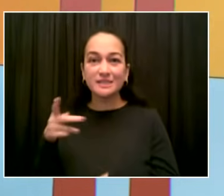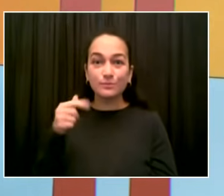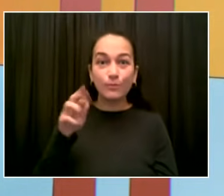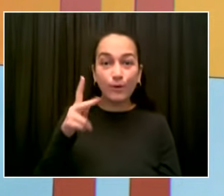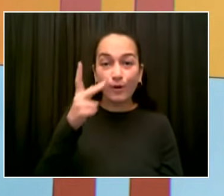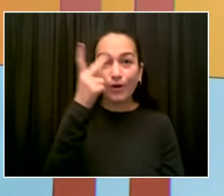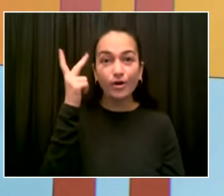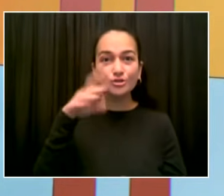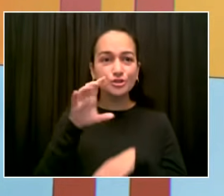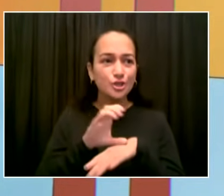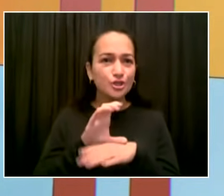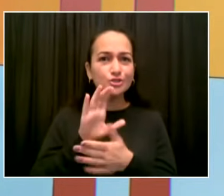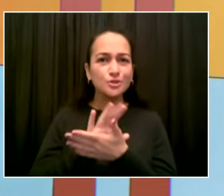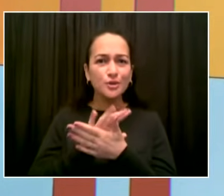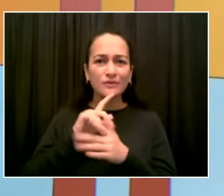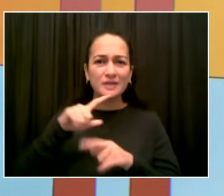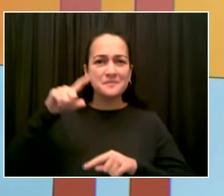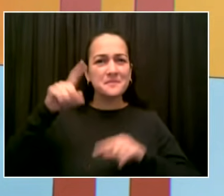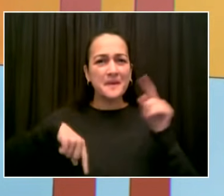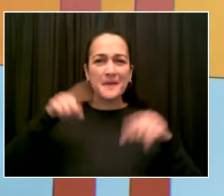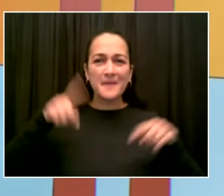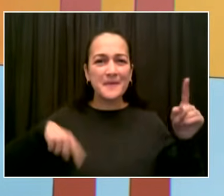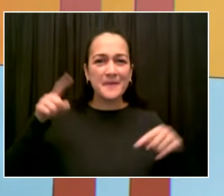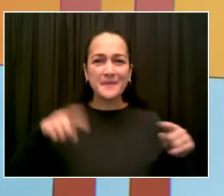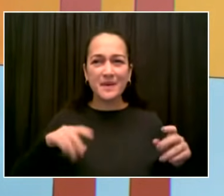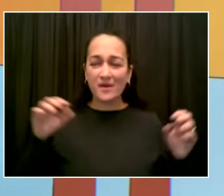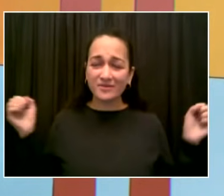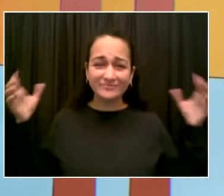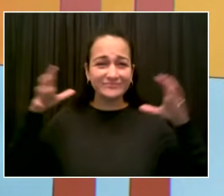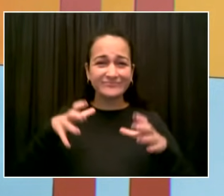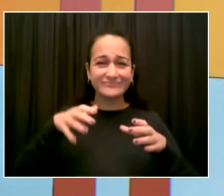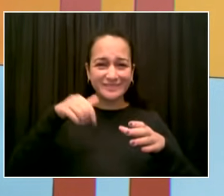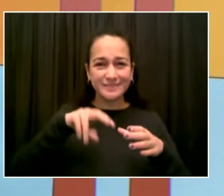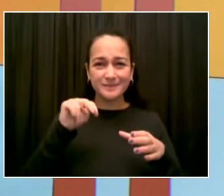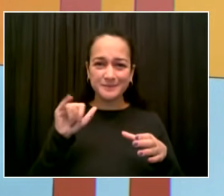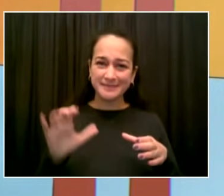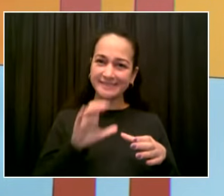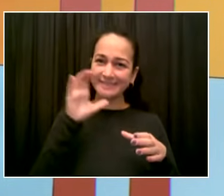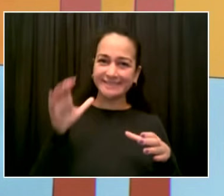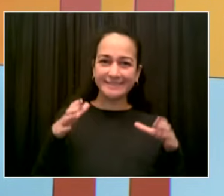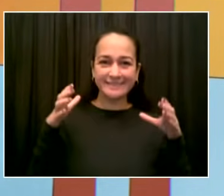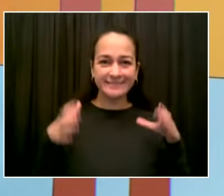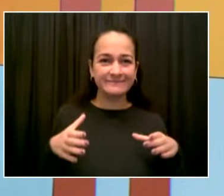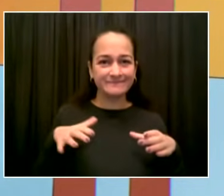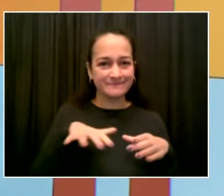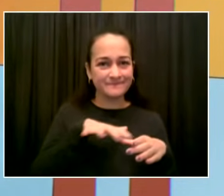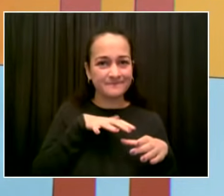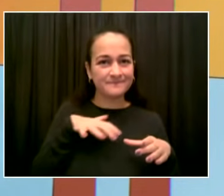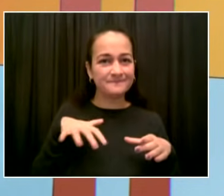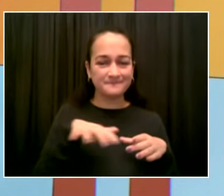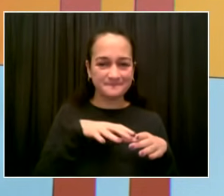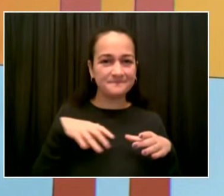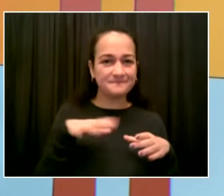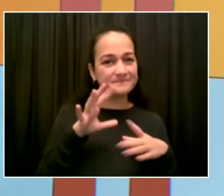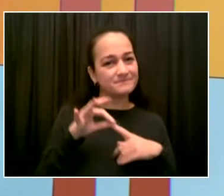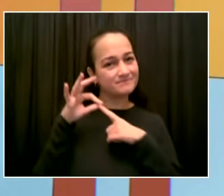TO THE STREETS, ALL THE SENSITIVE PLACES LIKE PARKS, CHURCHES, SCHOOLS THAT WE